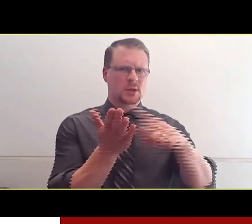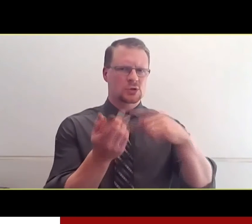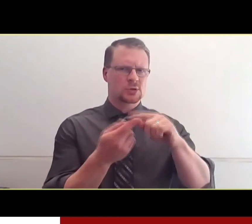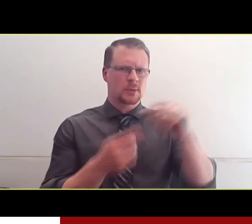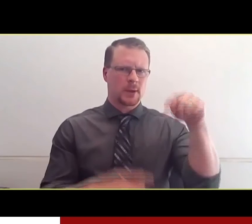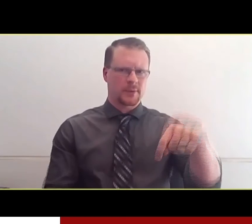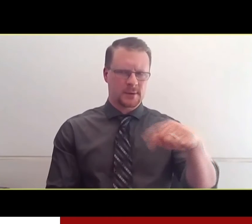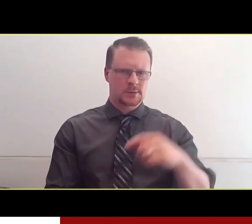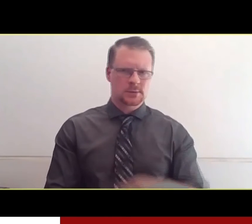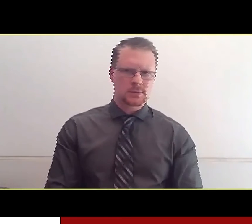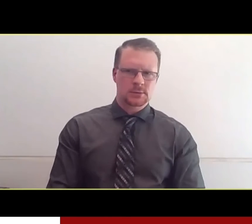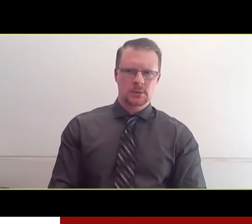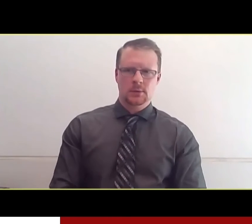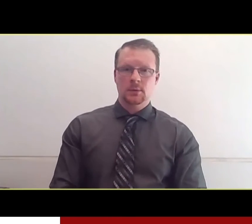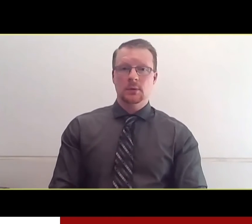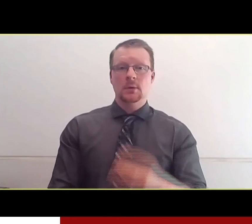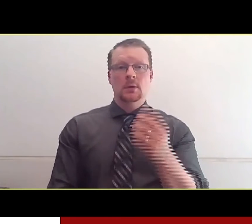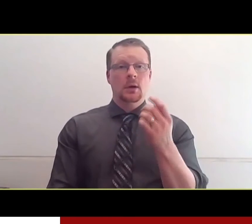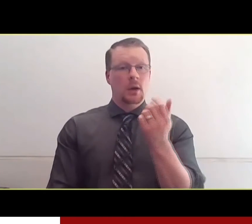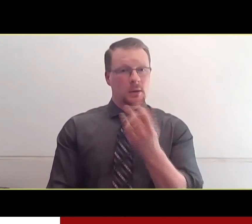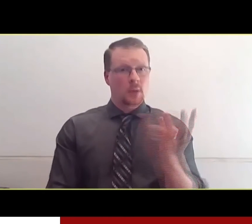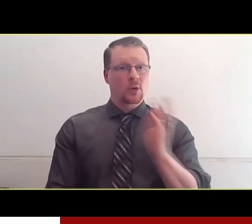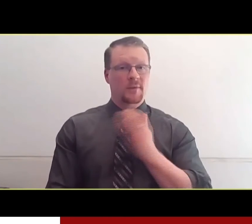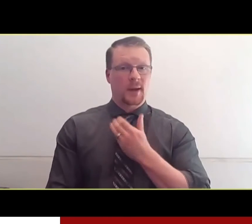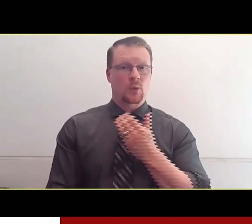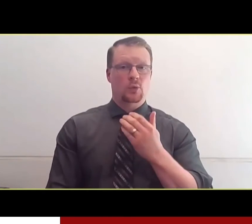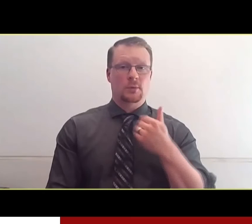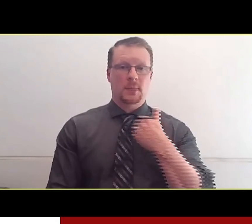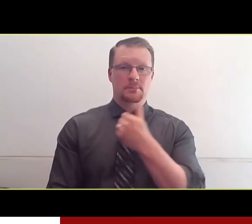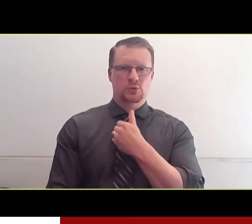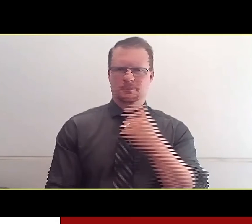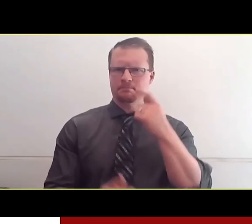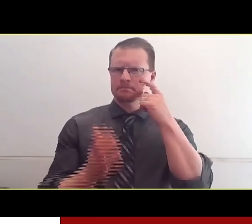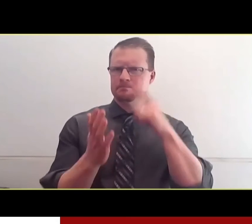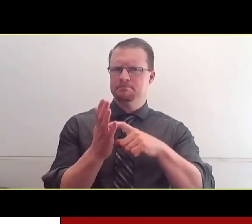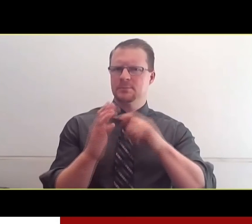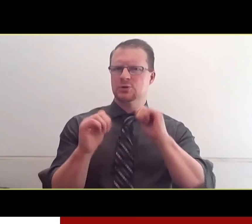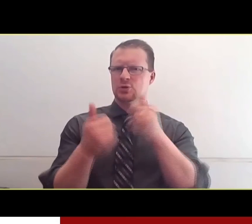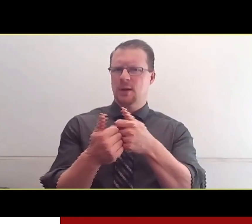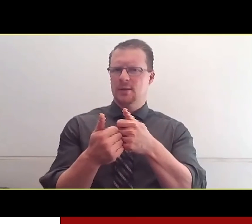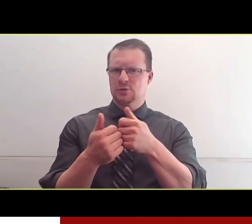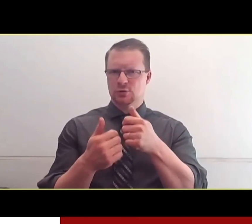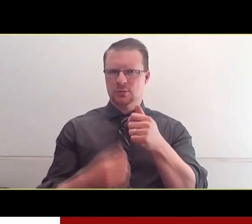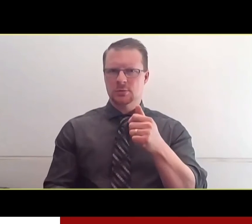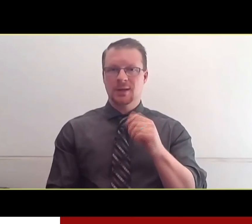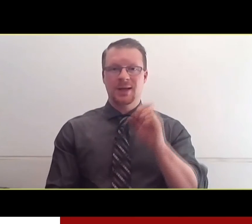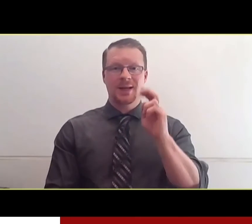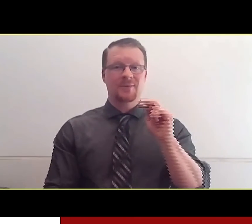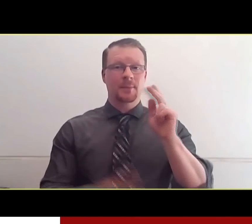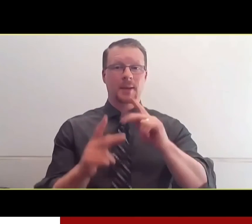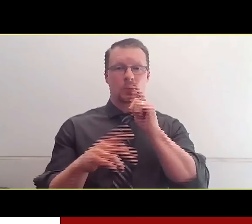we have repeated requests about this exact issue. A number of our members recognize the challenges